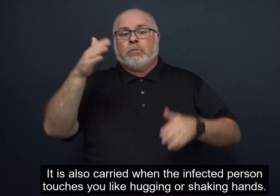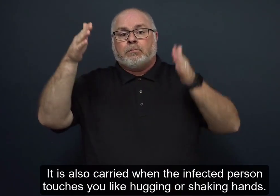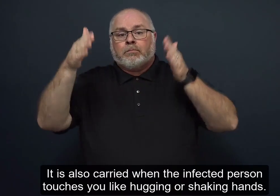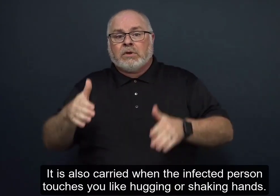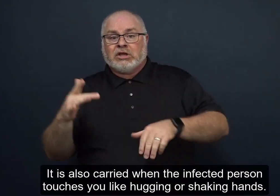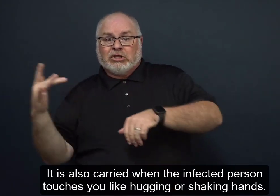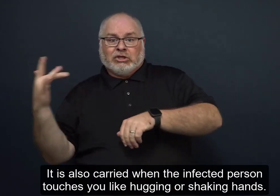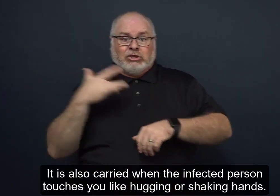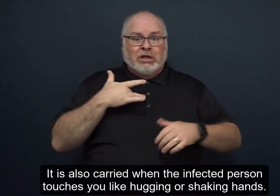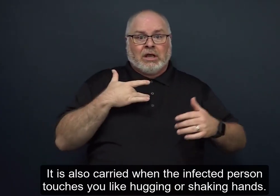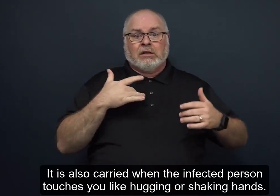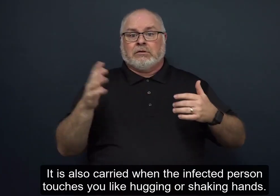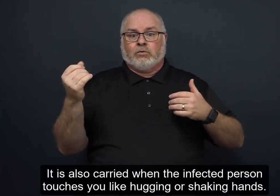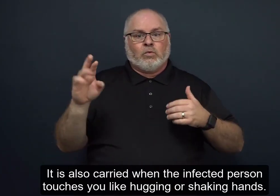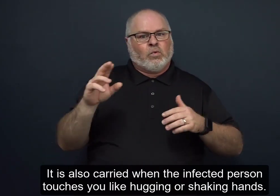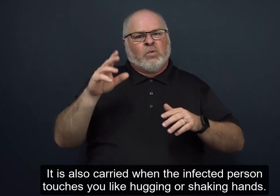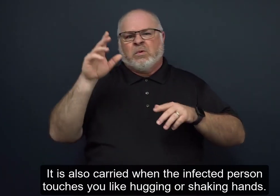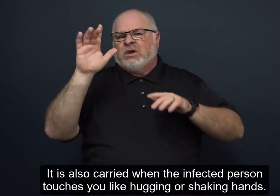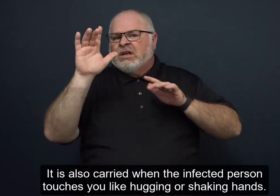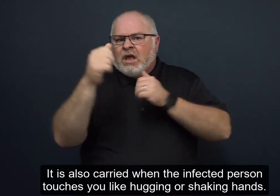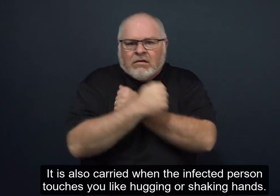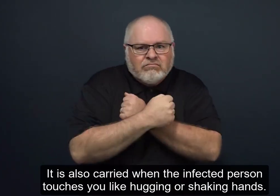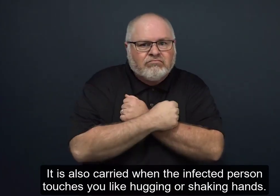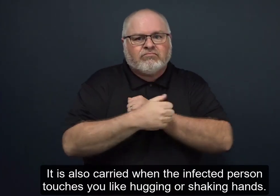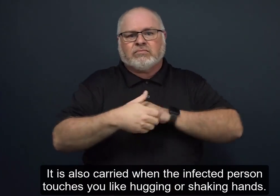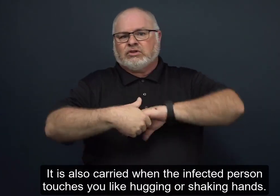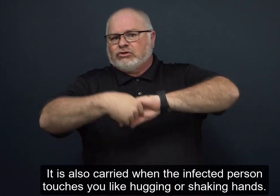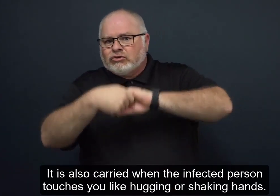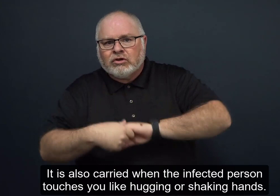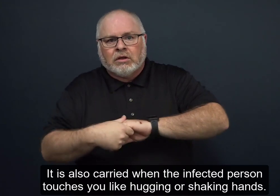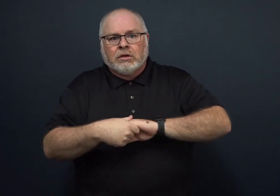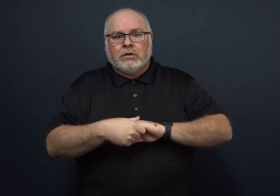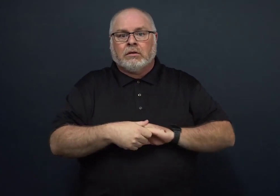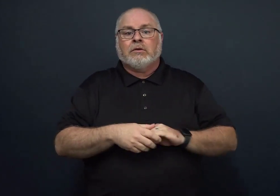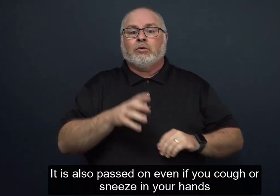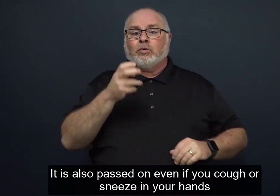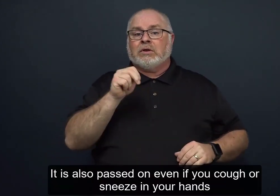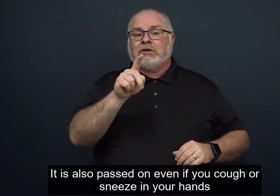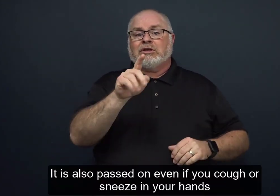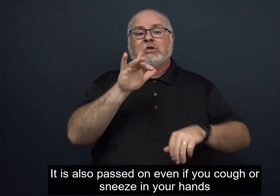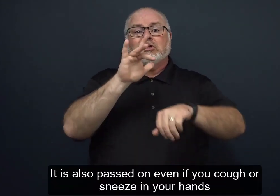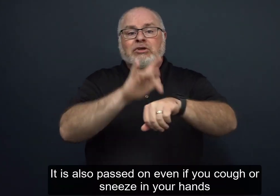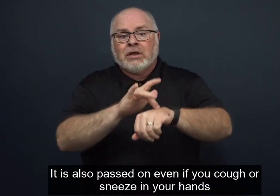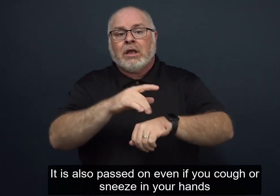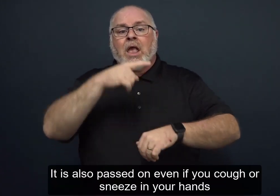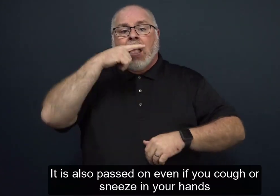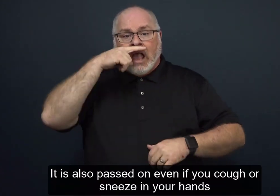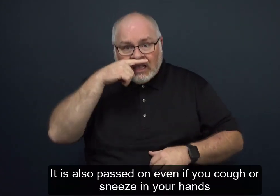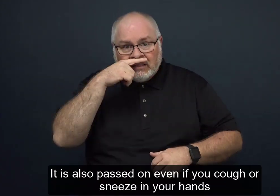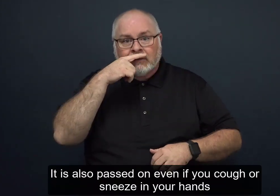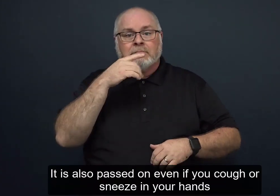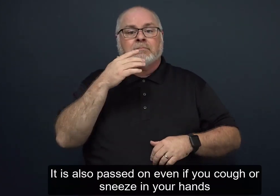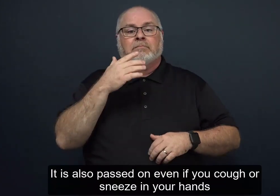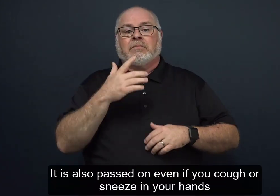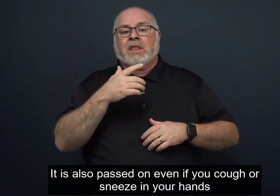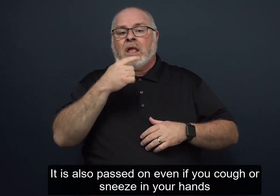It is also carried when the infected person touches you like hugging or shaking hands. It is also passed on even if you cough or sneeze in your hands